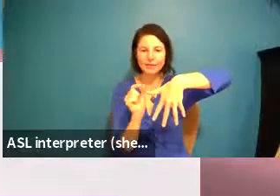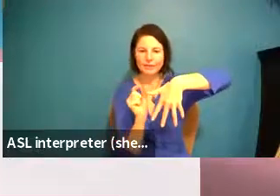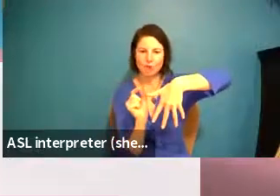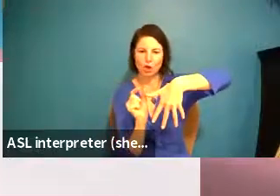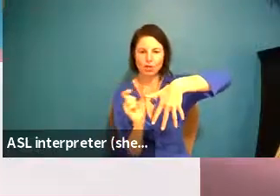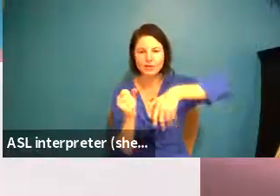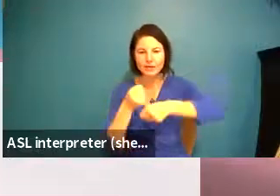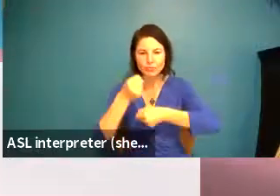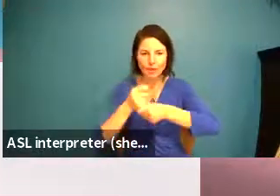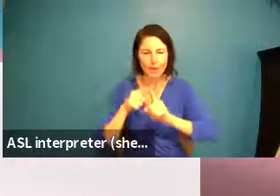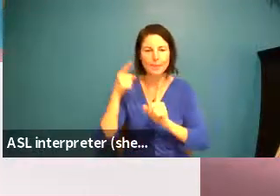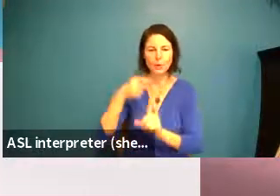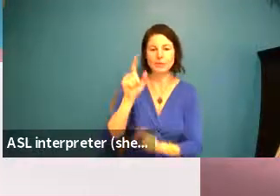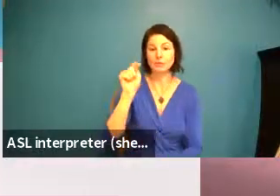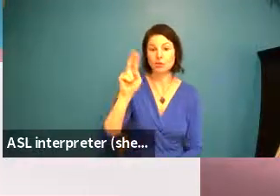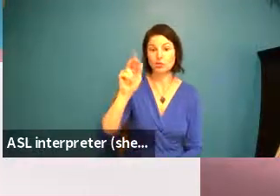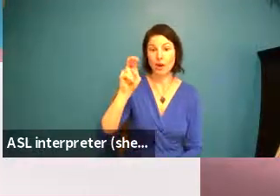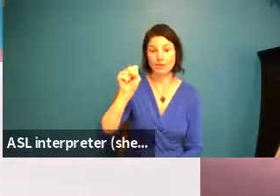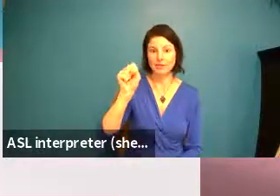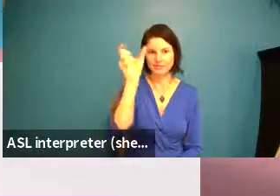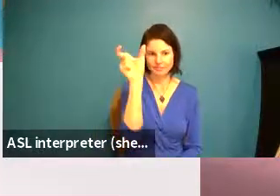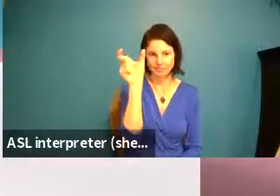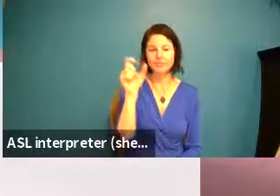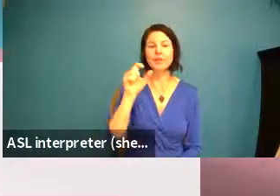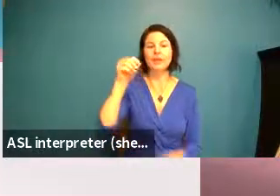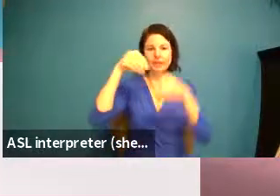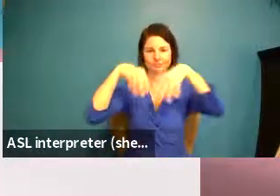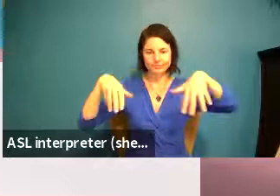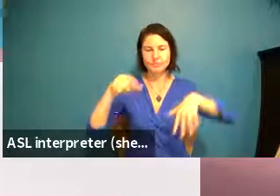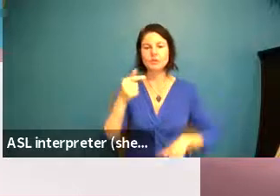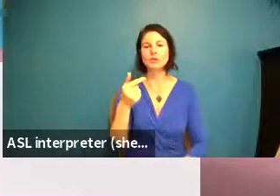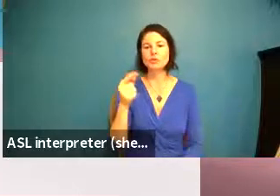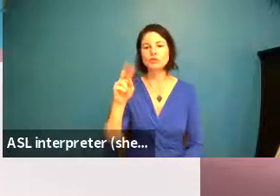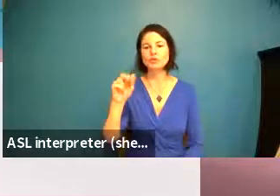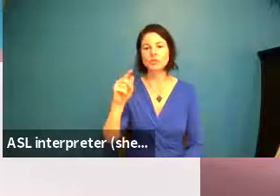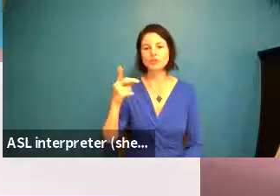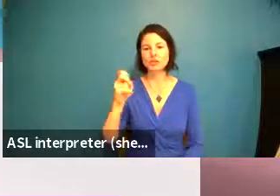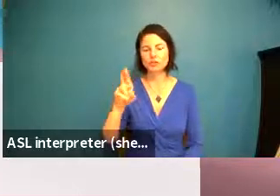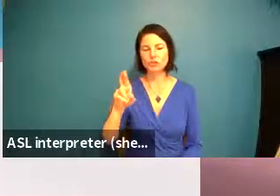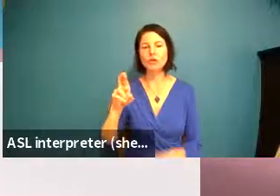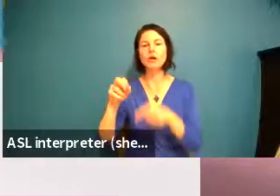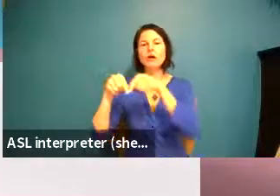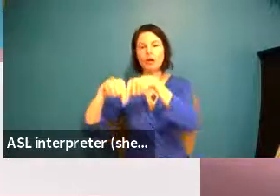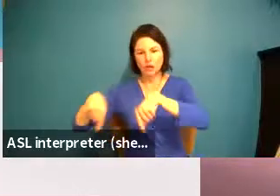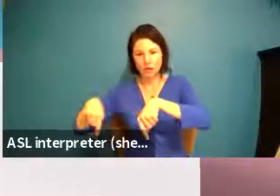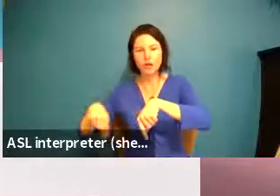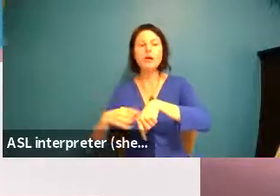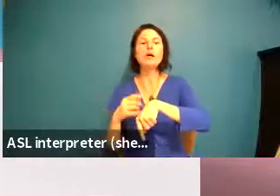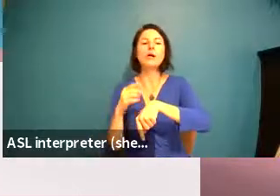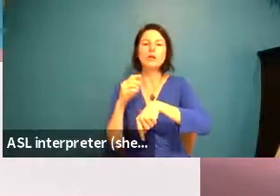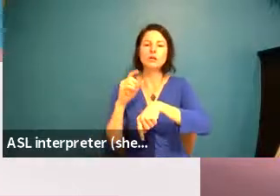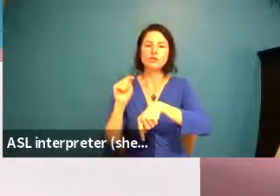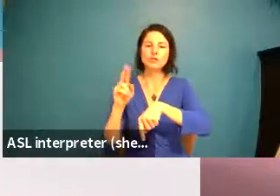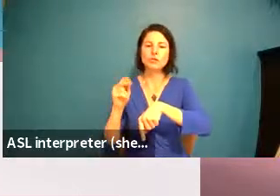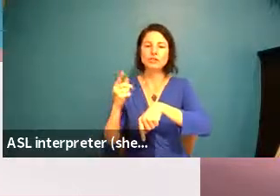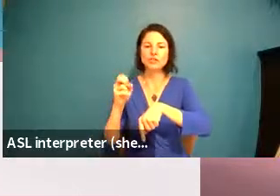be transgender. Transgender is an umbrella term for transgender women and transgender men, who are people whose gender identity and